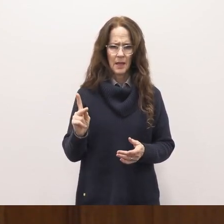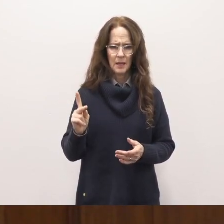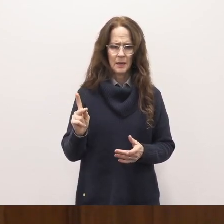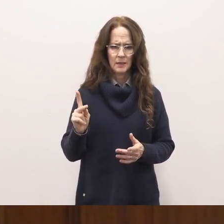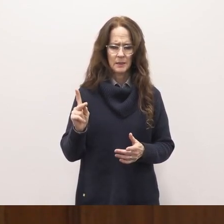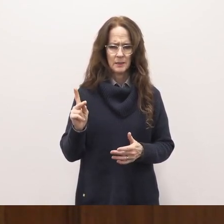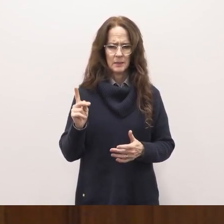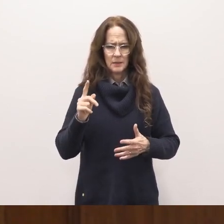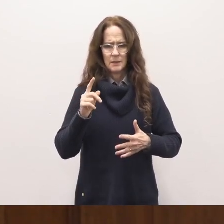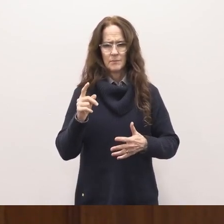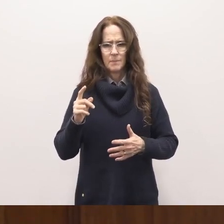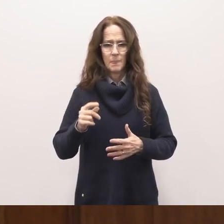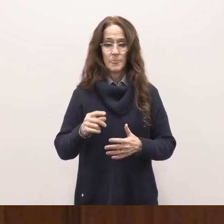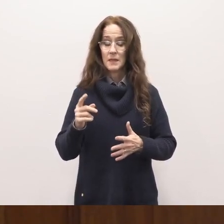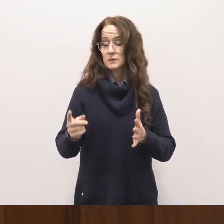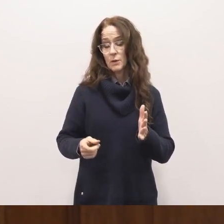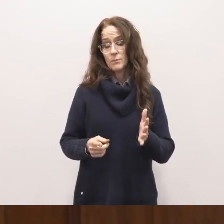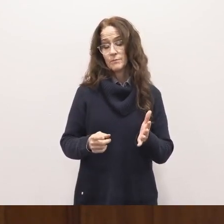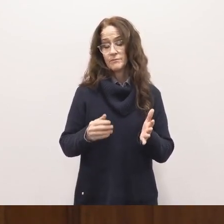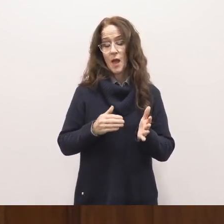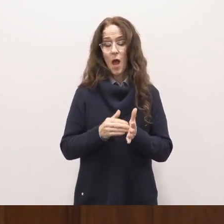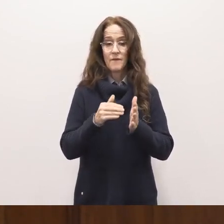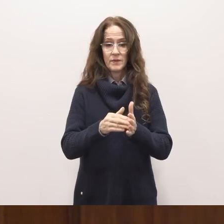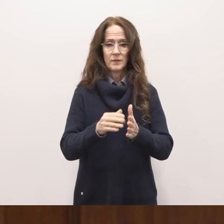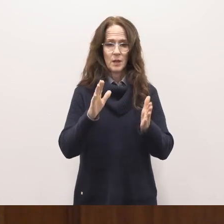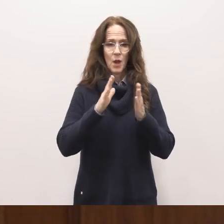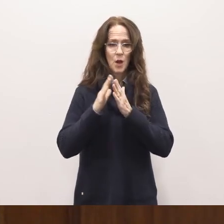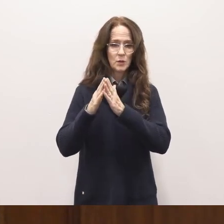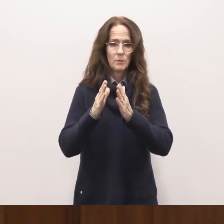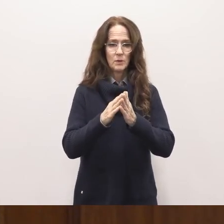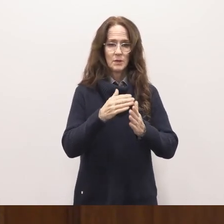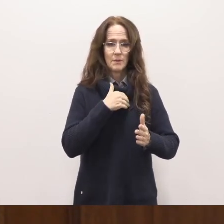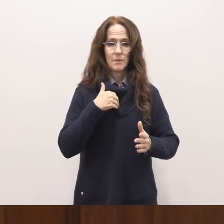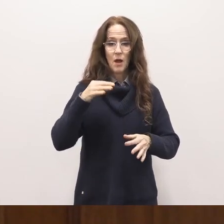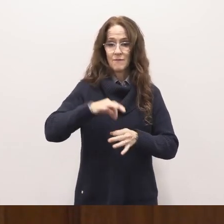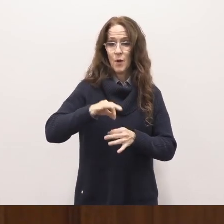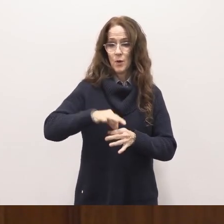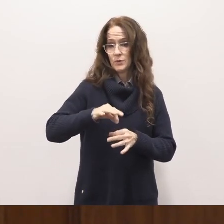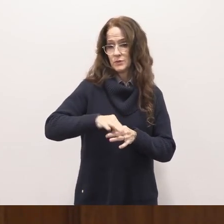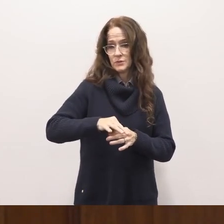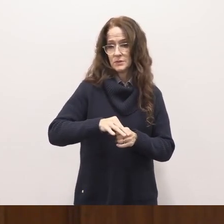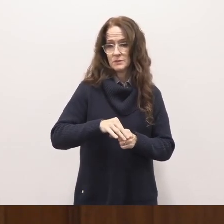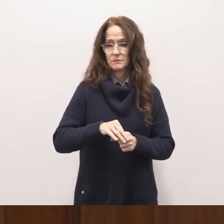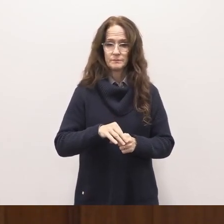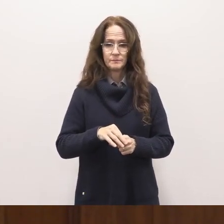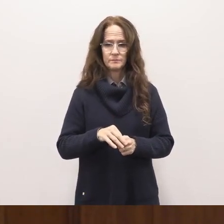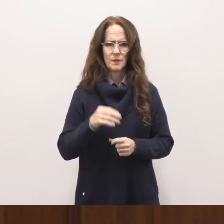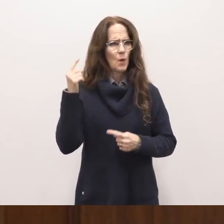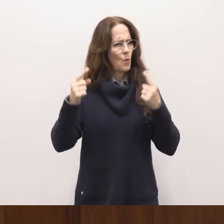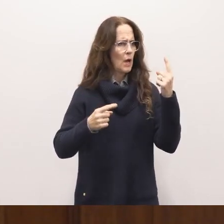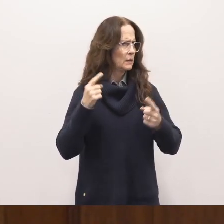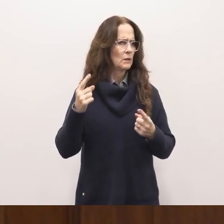So, oftentimes, our community members, our voters, right, our constituents wonder about, you know,